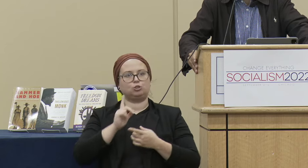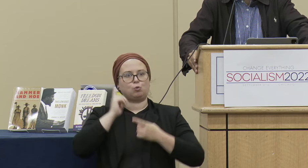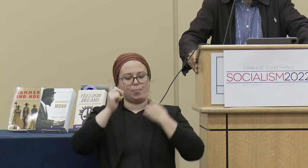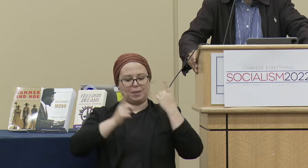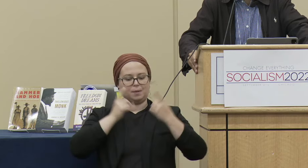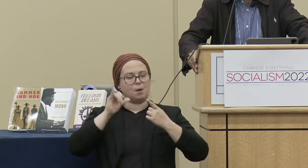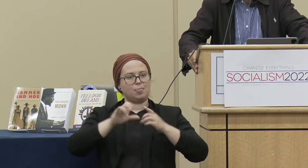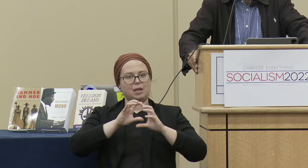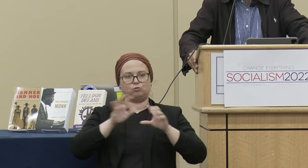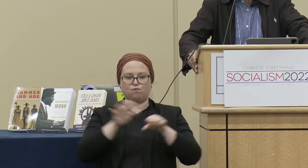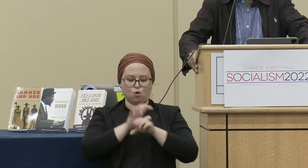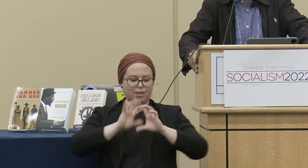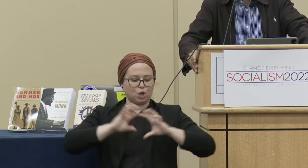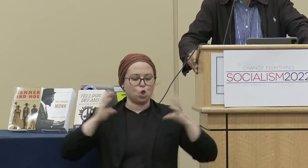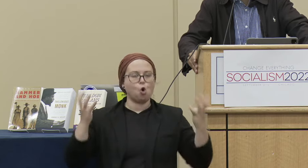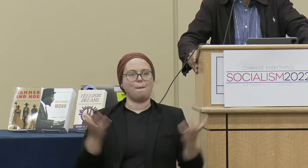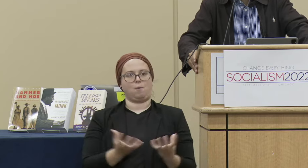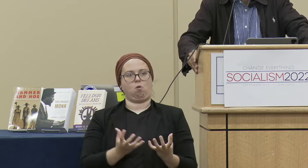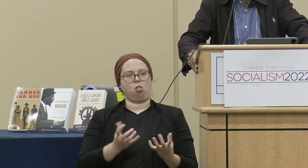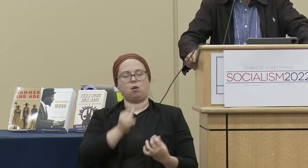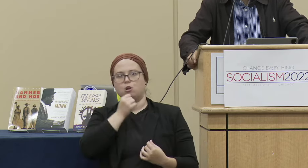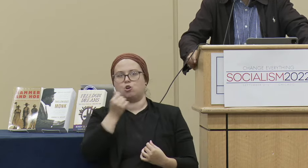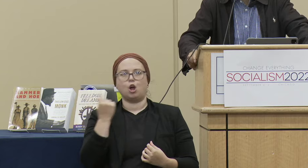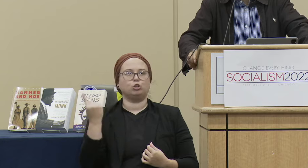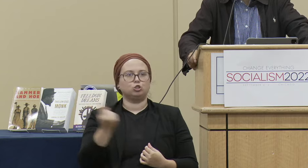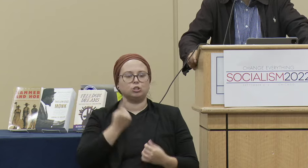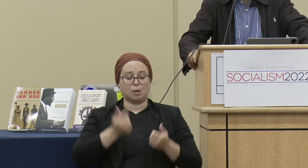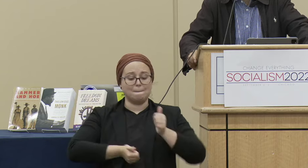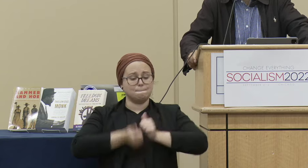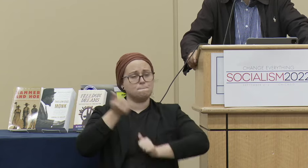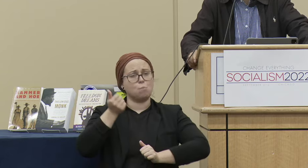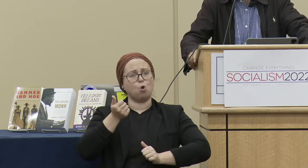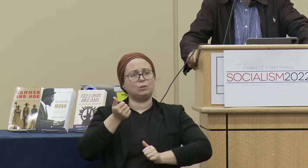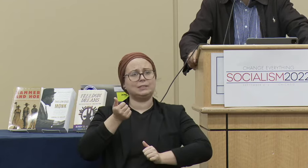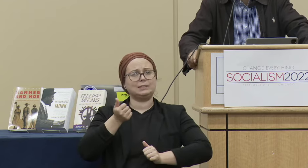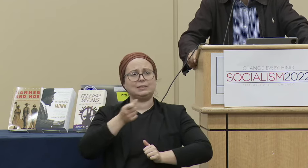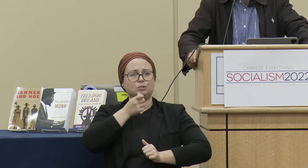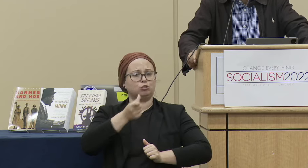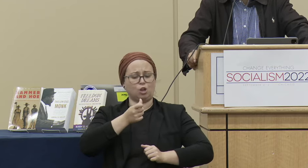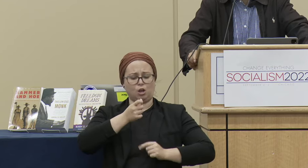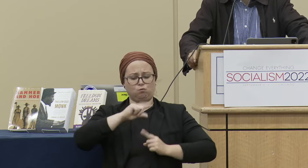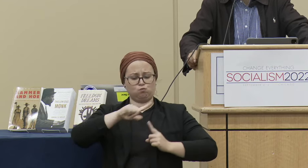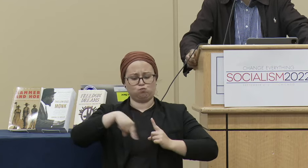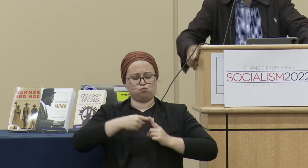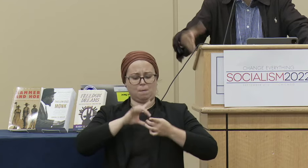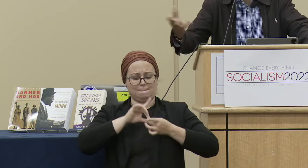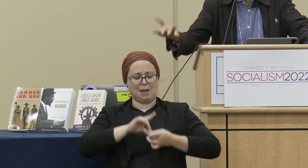possible with reparations , and keep in mind reparations is a global phenomenon, and not just reduced -- most reparations